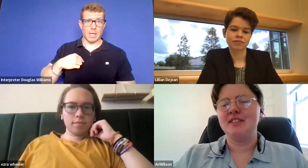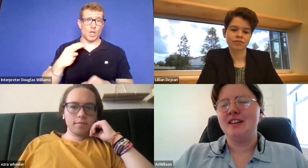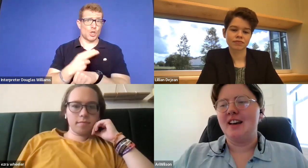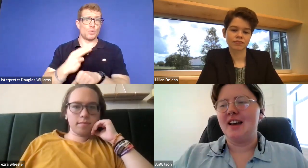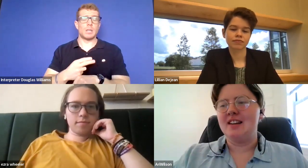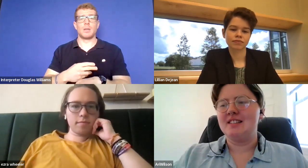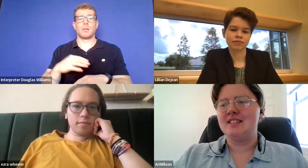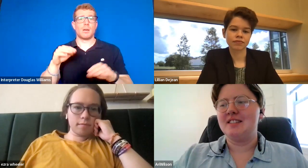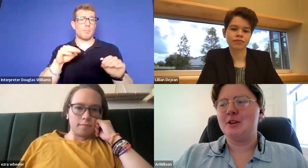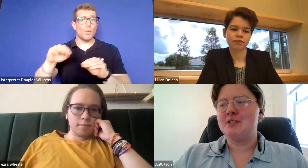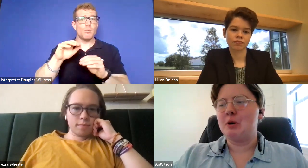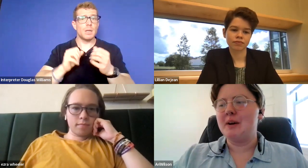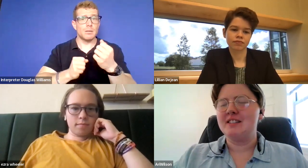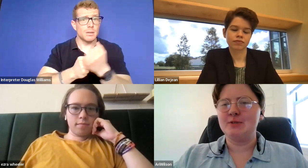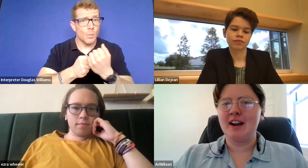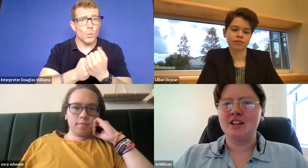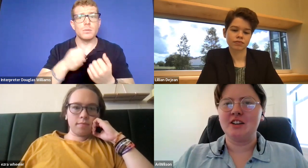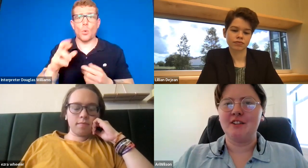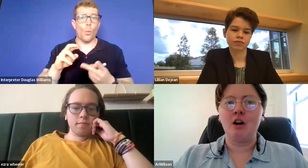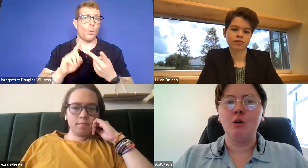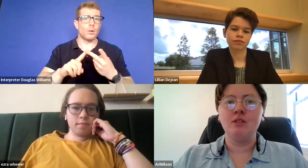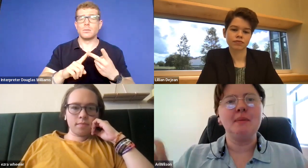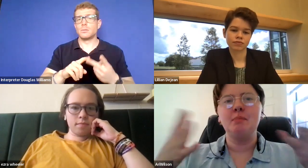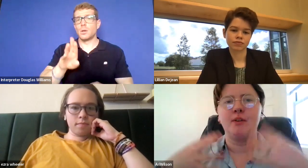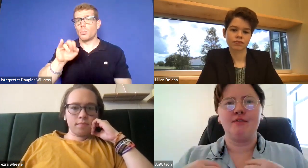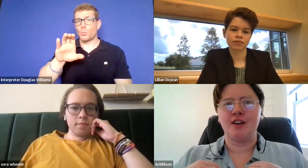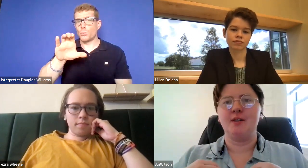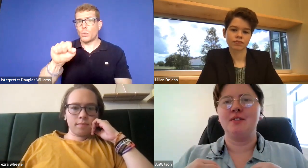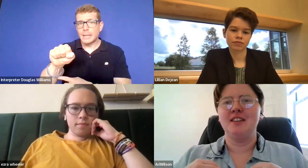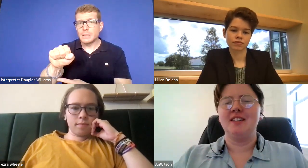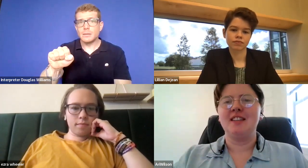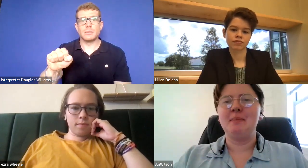That kind of stuff, and there was always this reaction of Oh, let me pro for you.